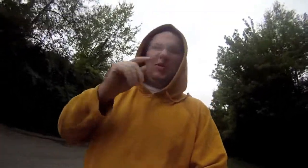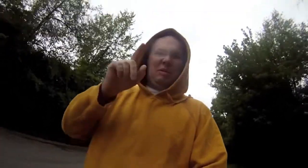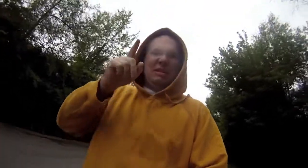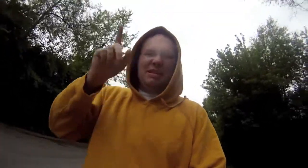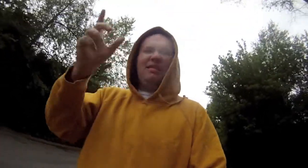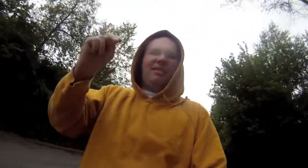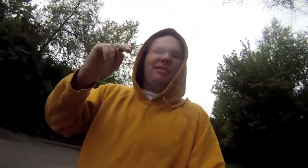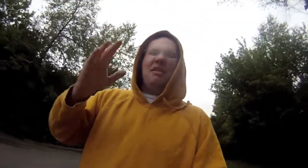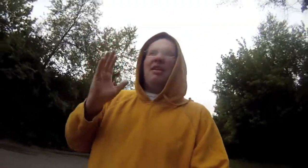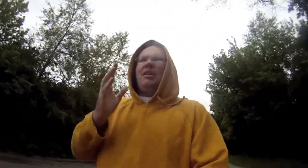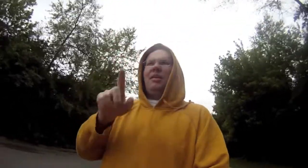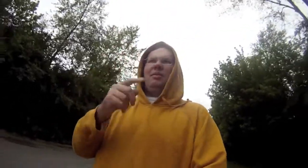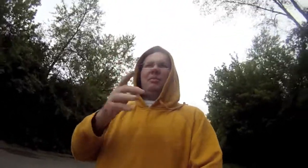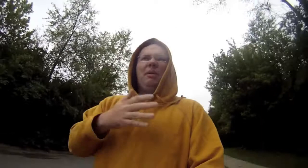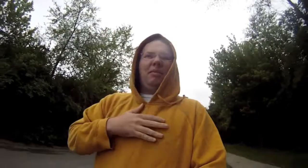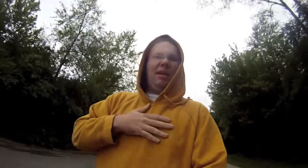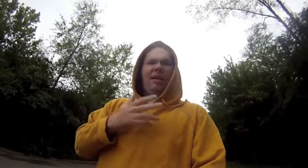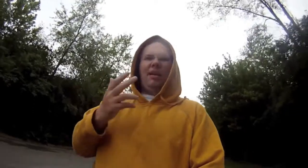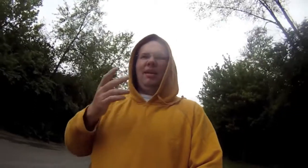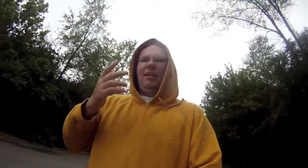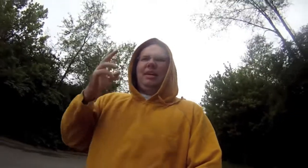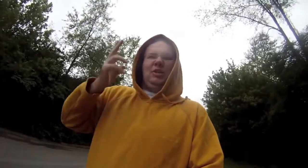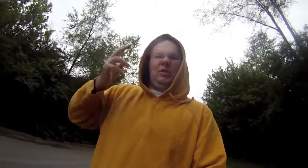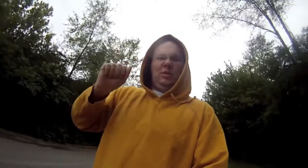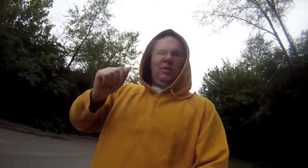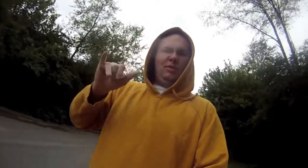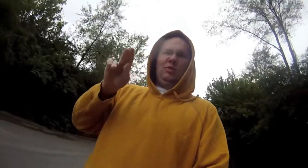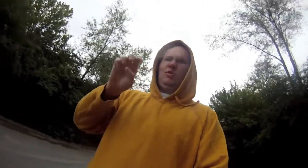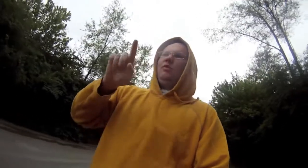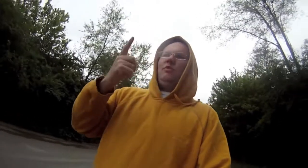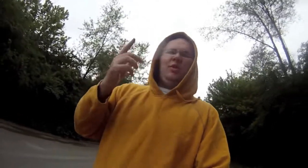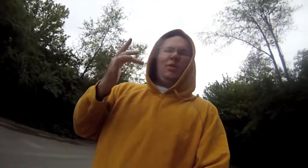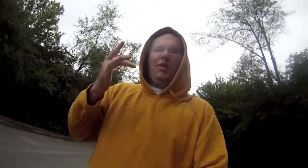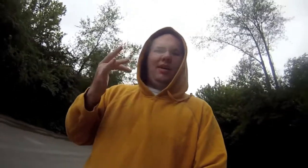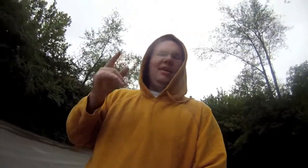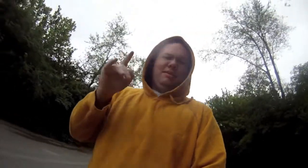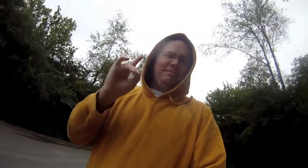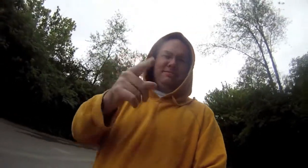I better chat with you later after my walk and I will share the significant history about June 1st.